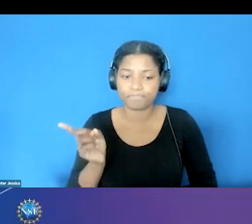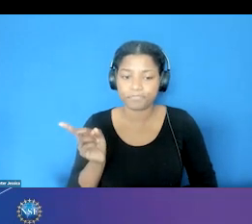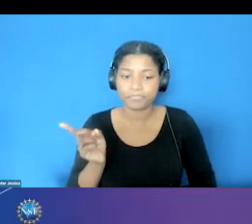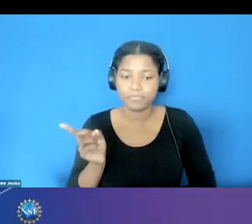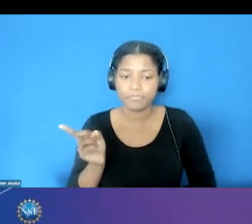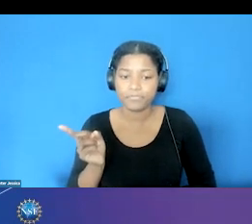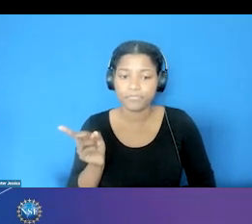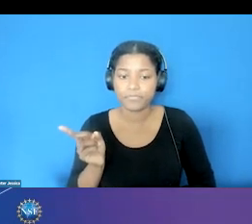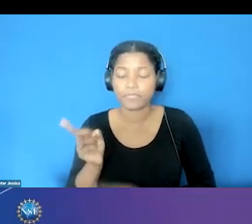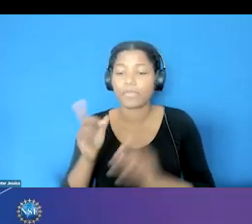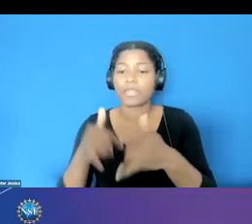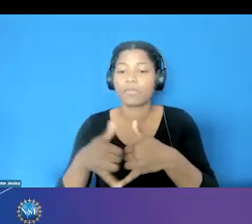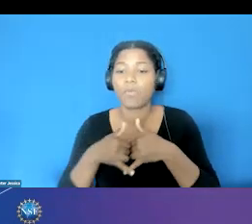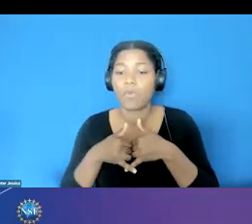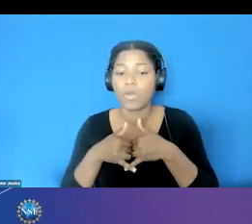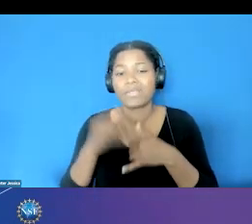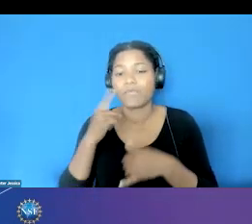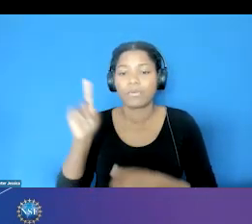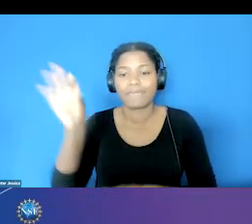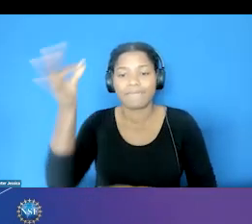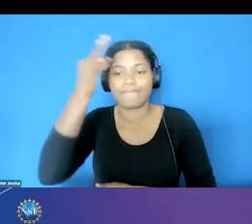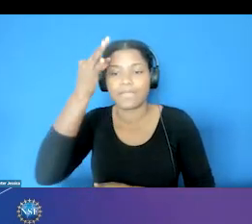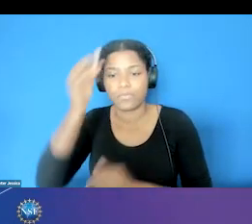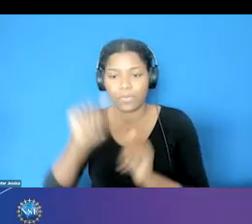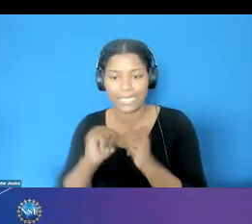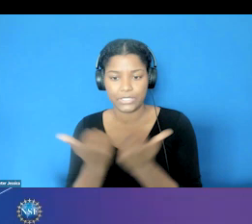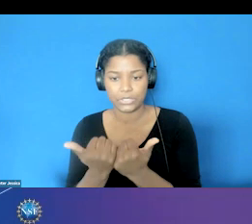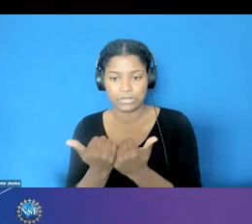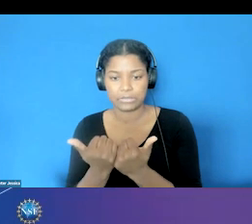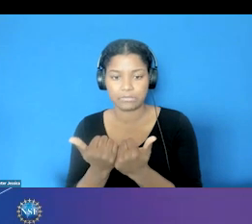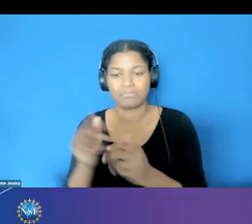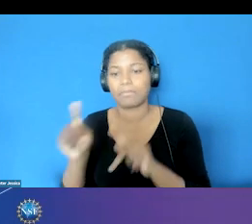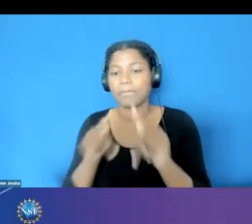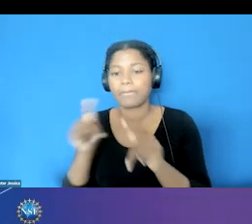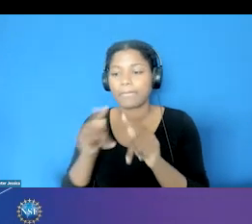some of the awards that we make to federal agencies or people are moving